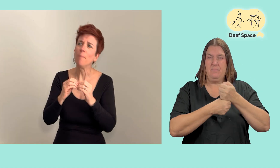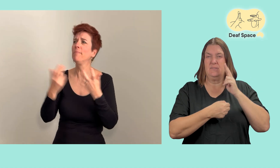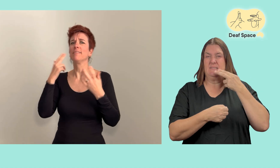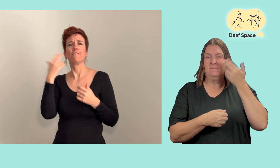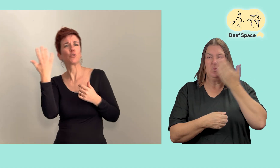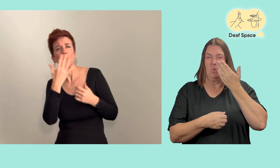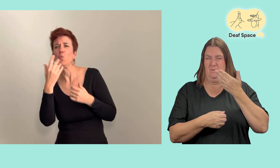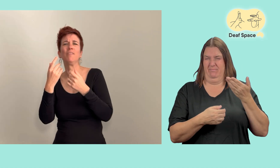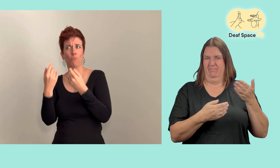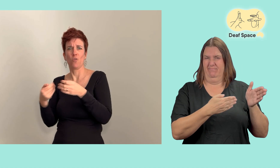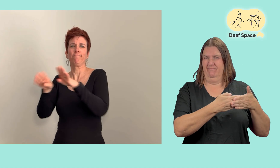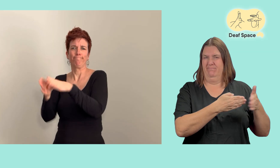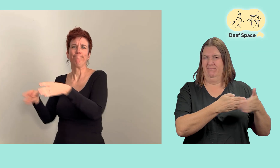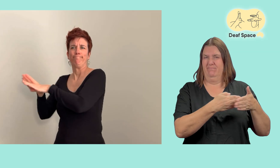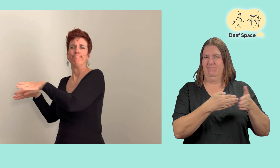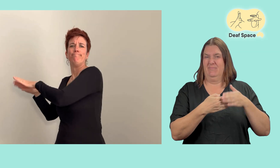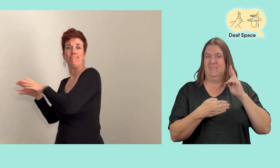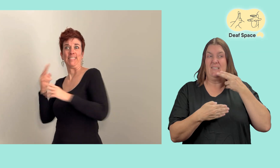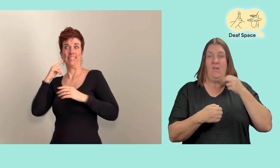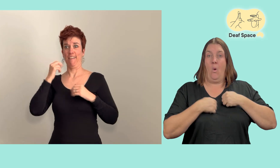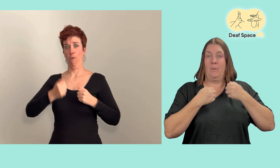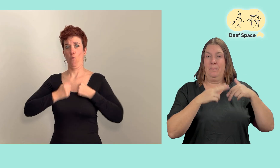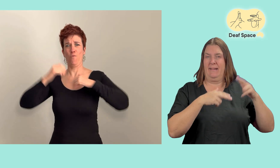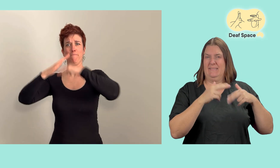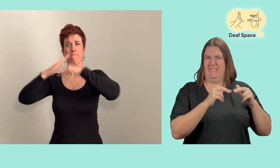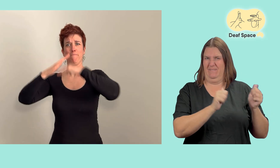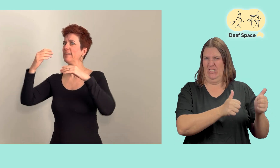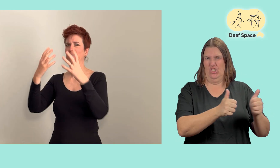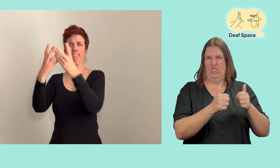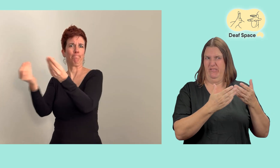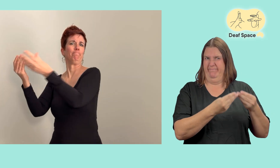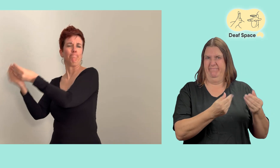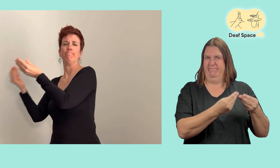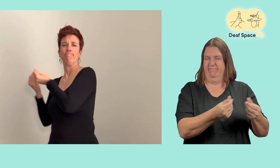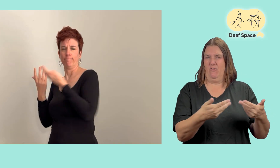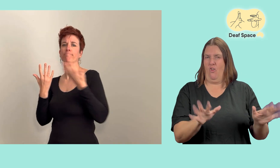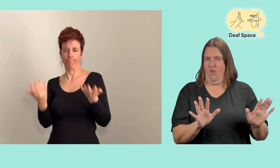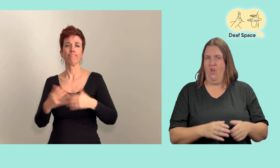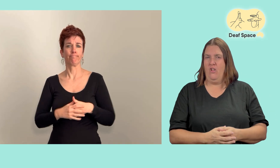Deaf-owned buildings are now disappearing and Deaf schools and Deaf clubs are sadly closing down.